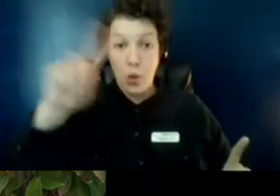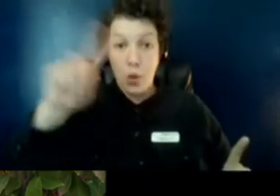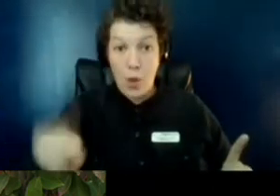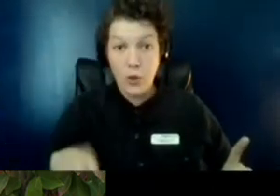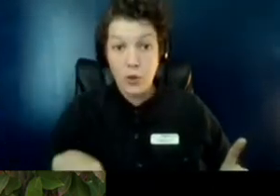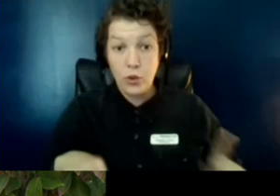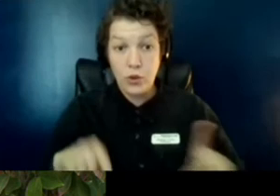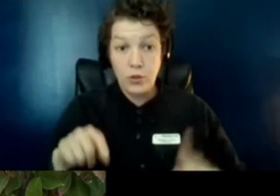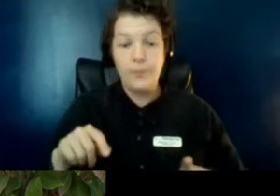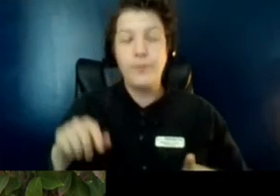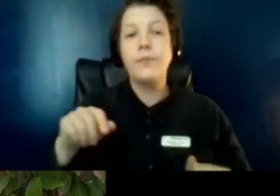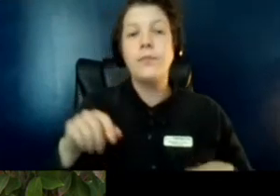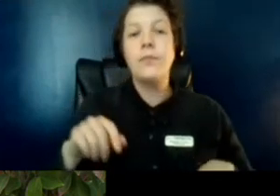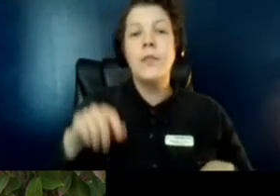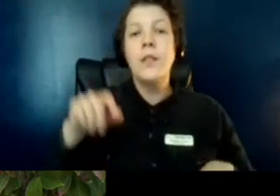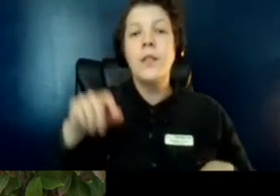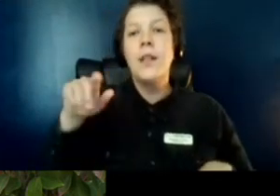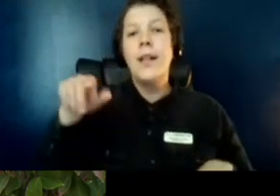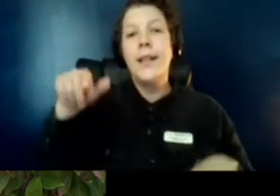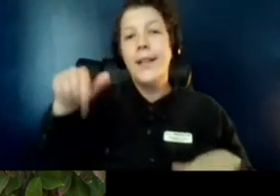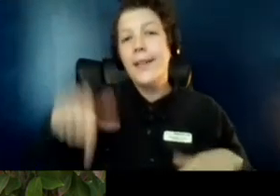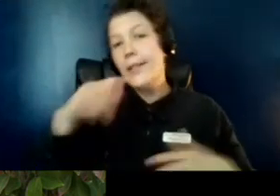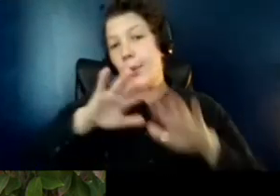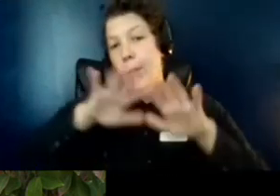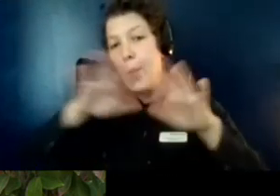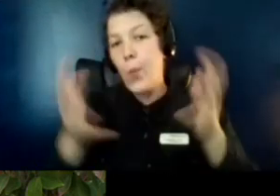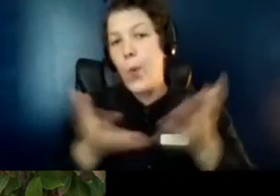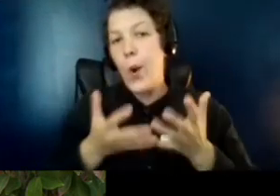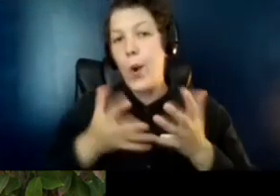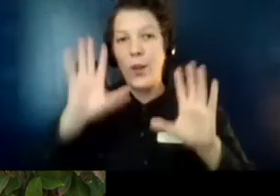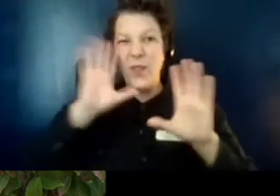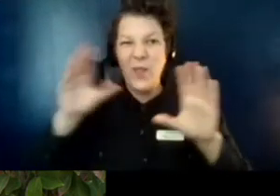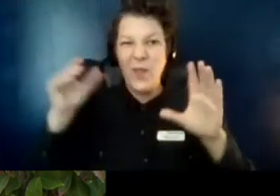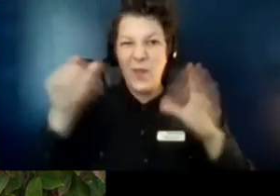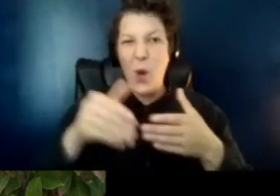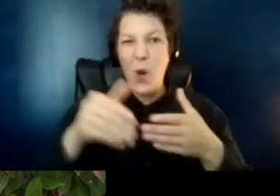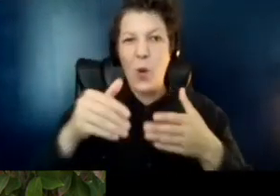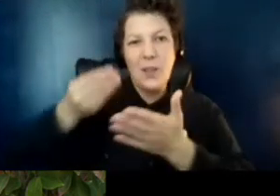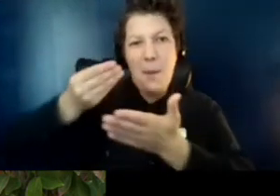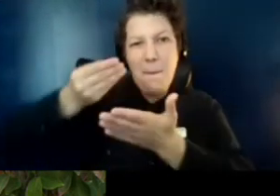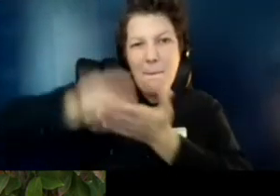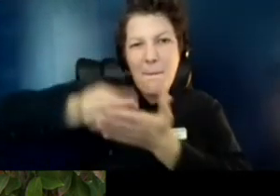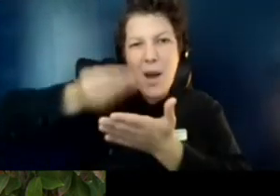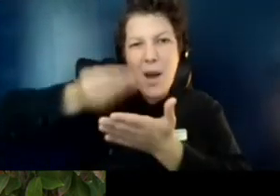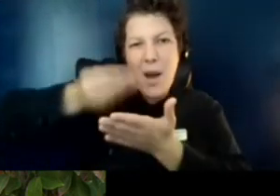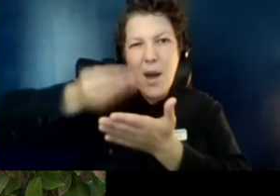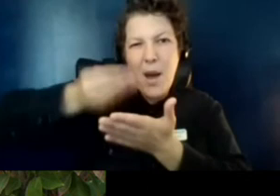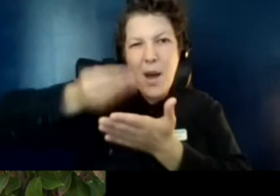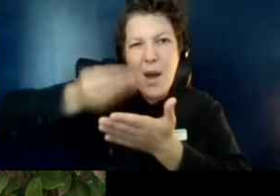prioritizes profit and speed of development, how can we incentivize producers and developer